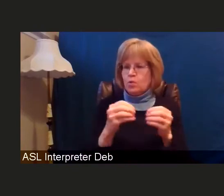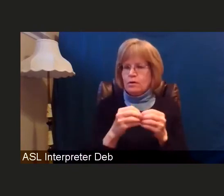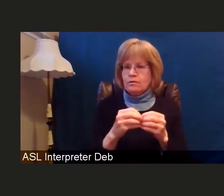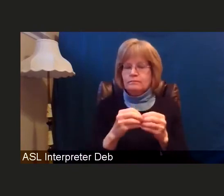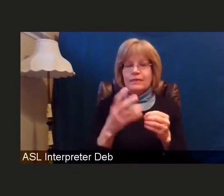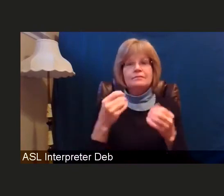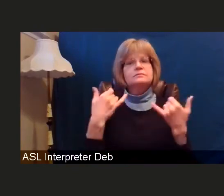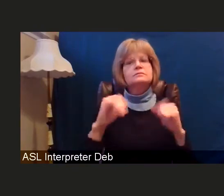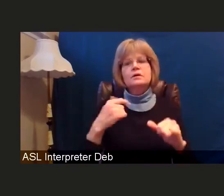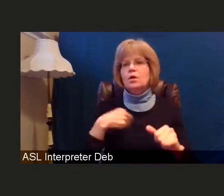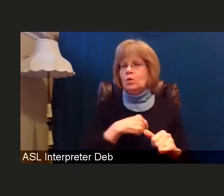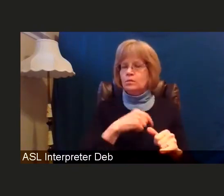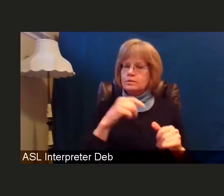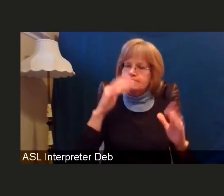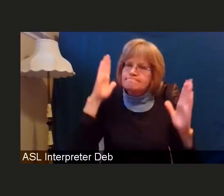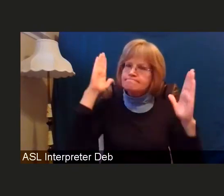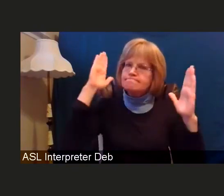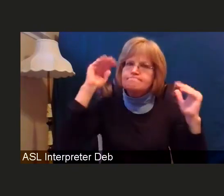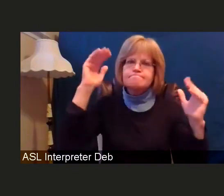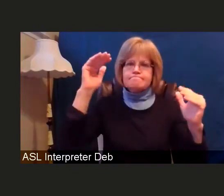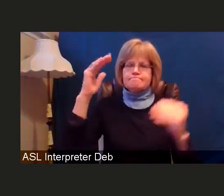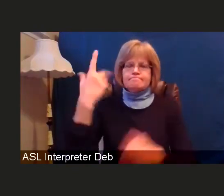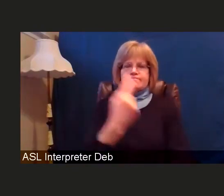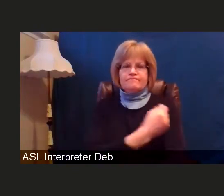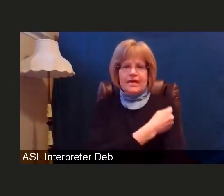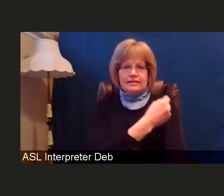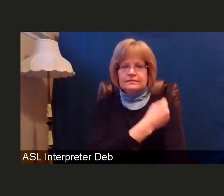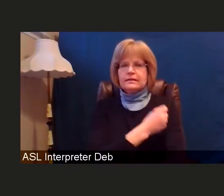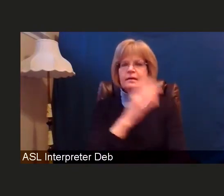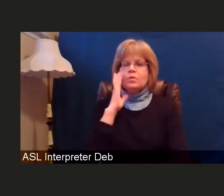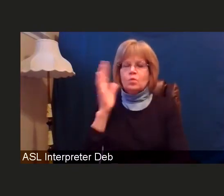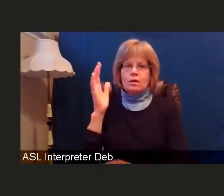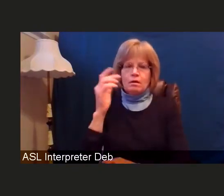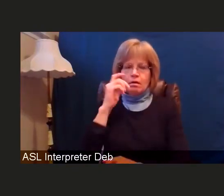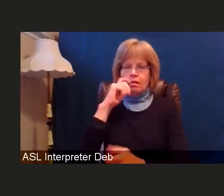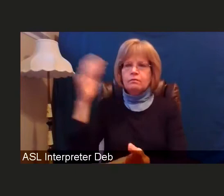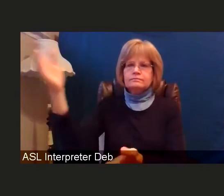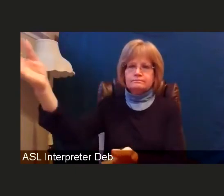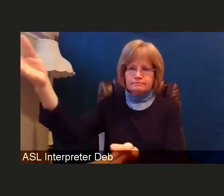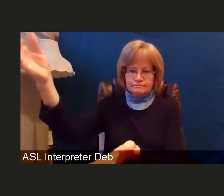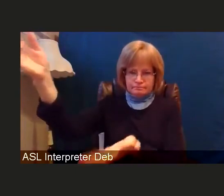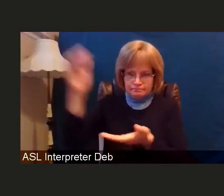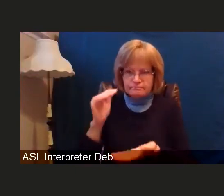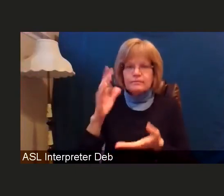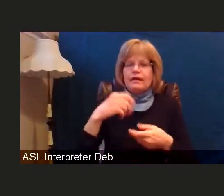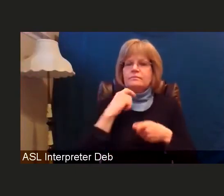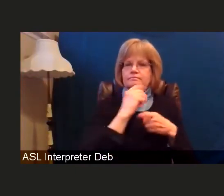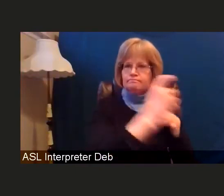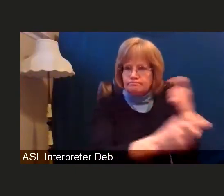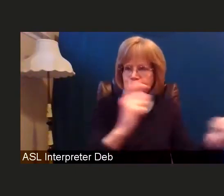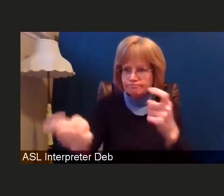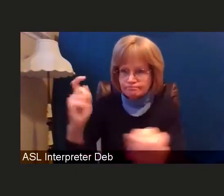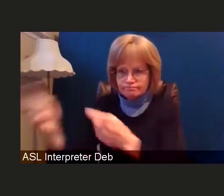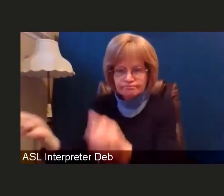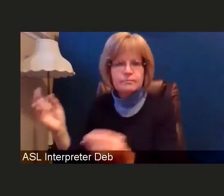that the vaccine will be allocated and distributed much more as the distribution process ramps up